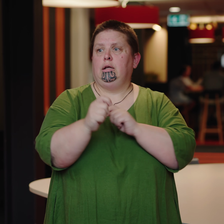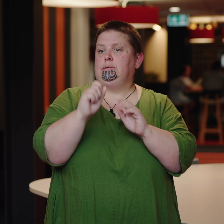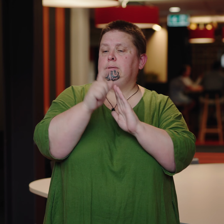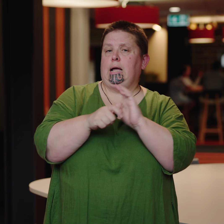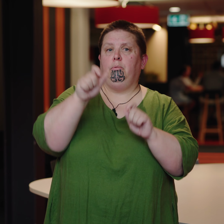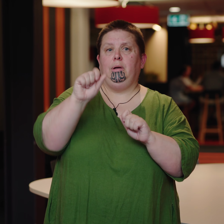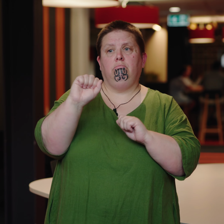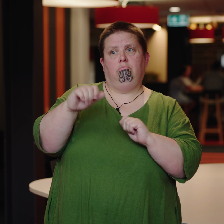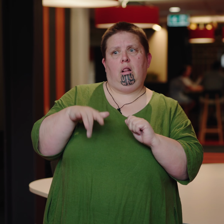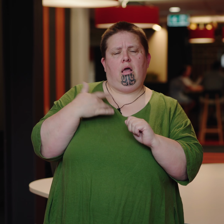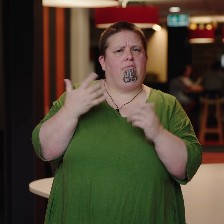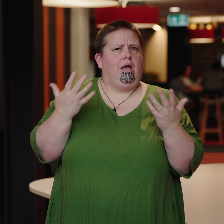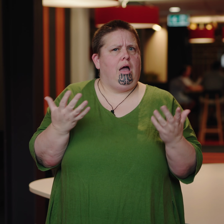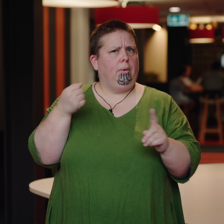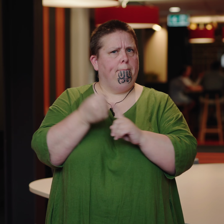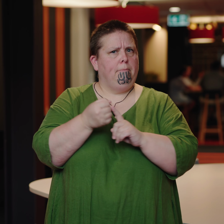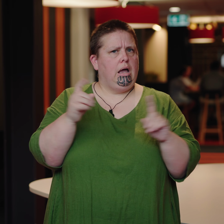of change on the lives of disabled people.